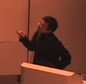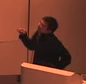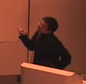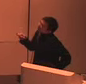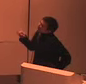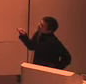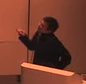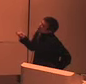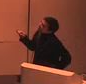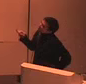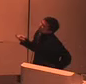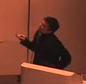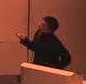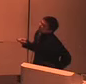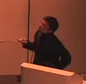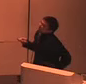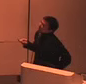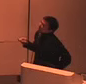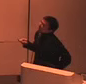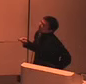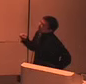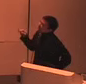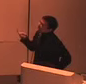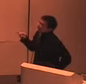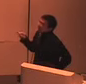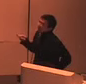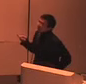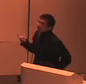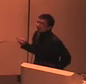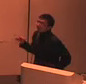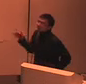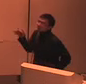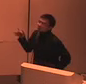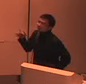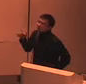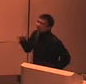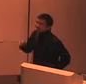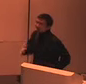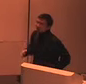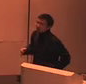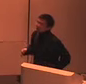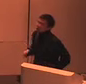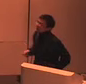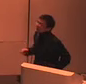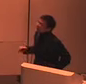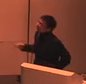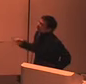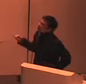or something like that. So it is really strange urbanscape in Japan.